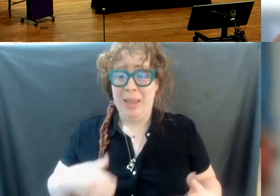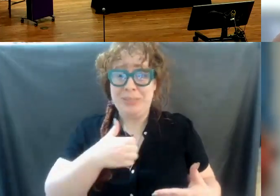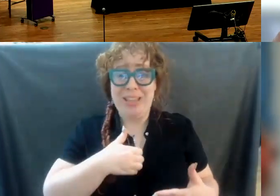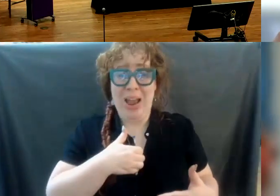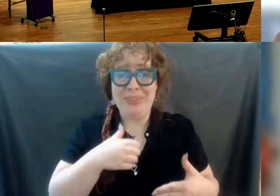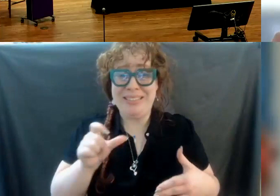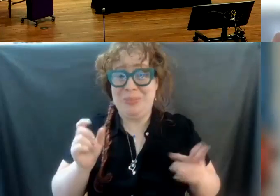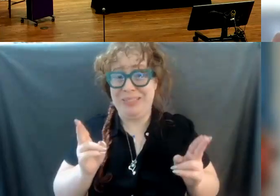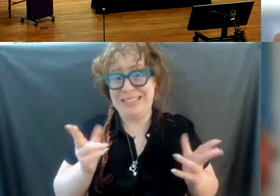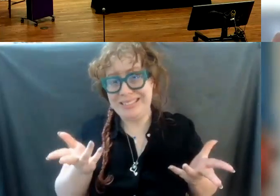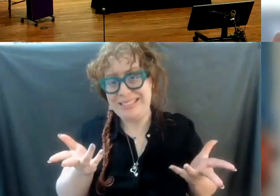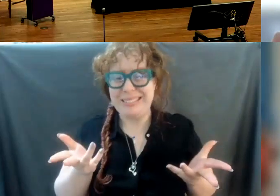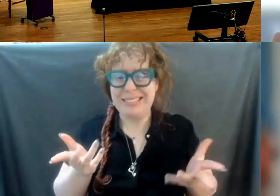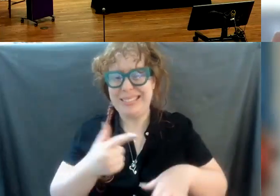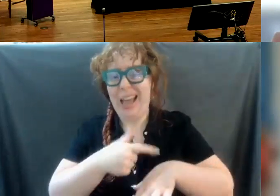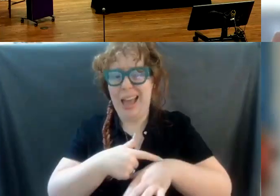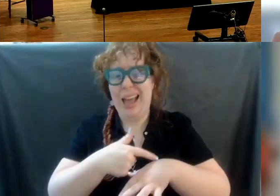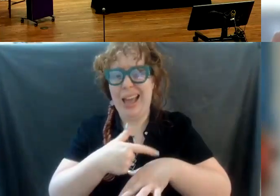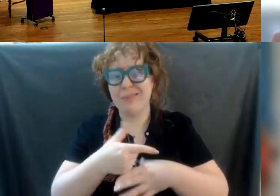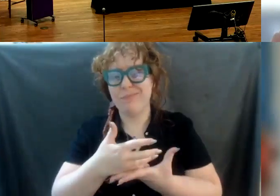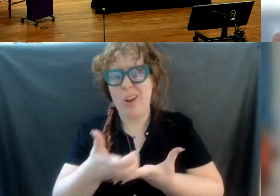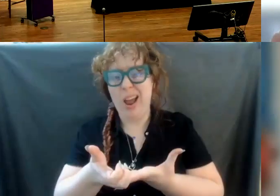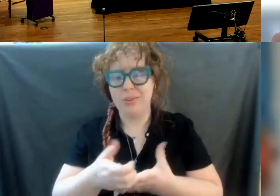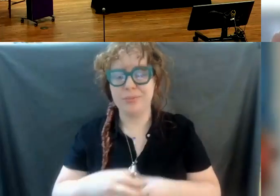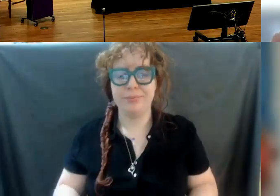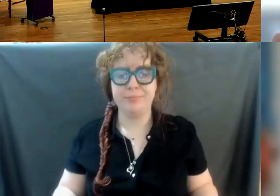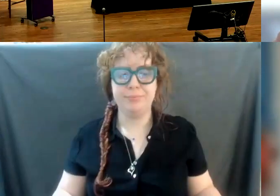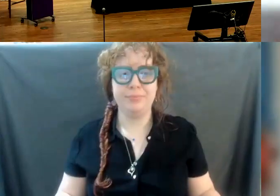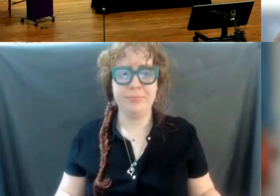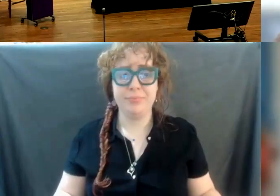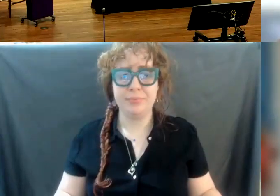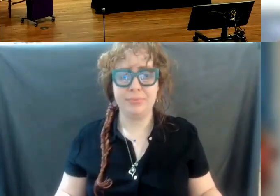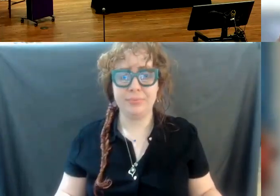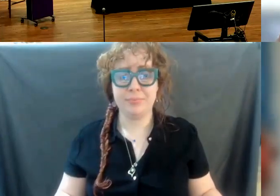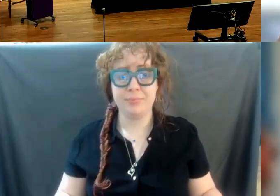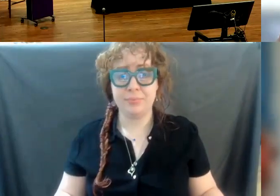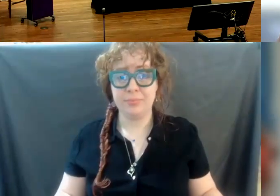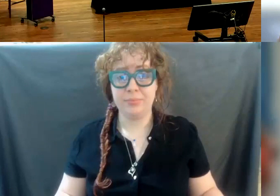just for time. I wanted to finish up